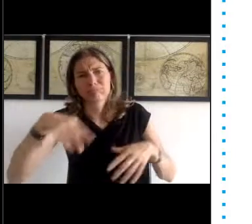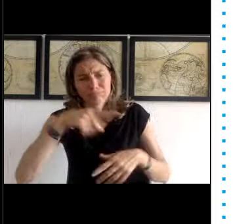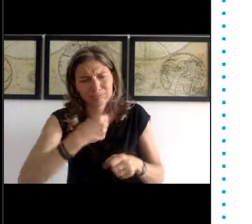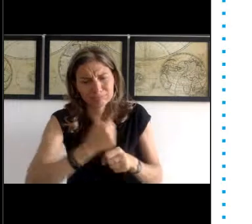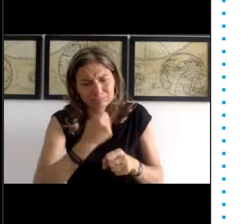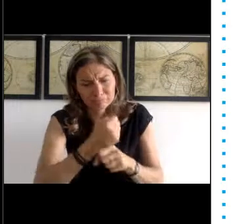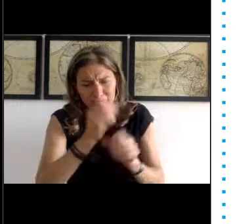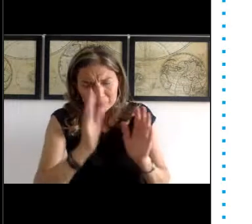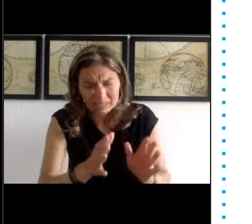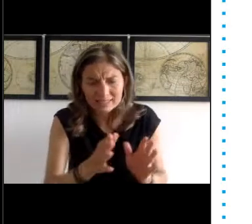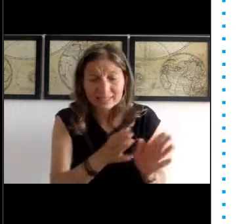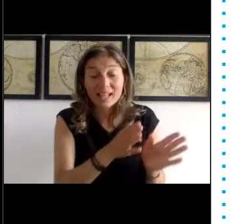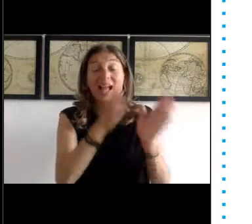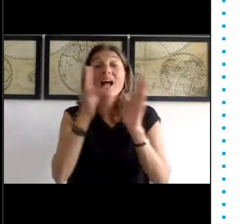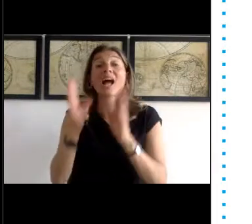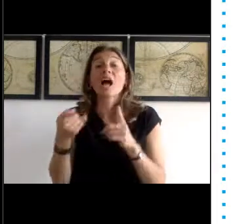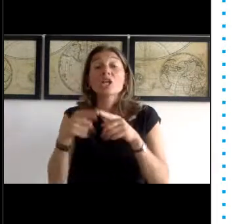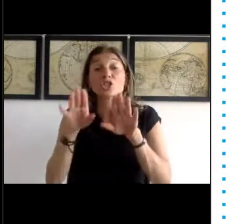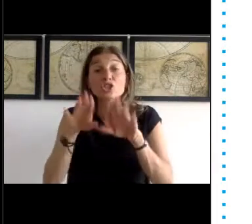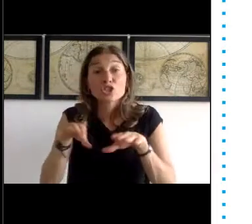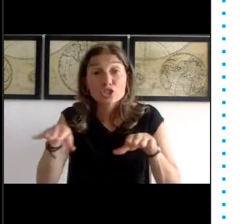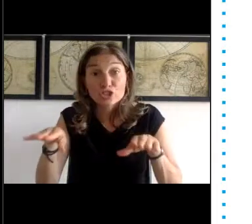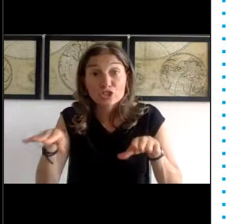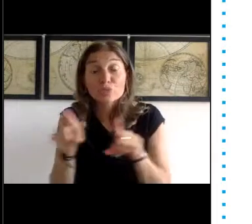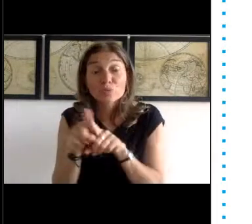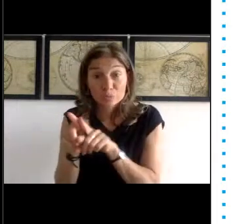I was baking waffles with another Belgian girl.